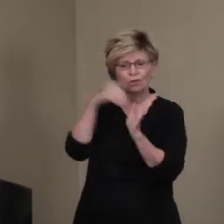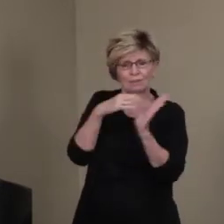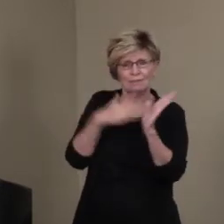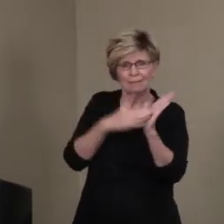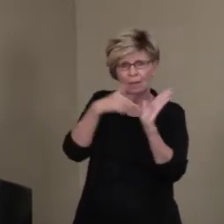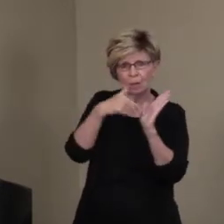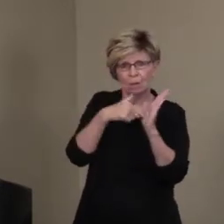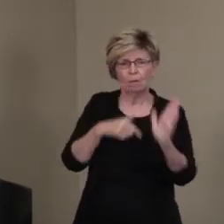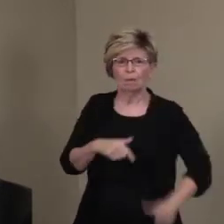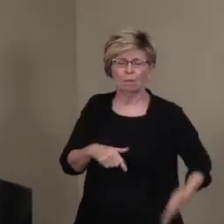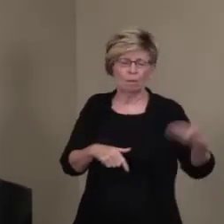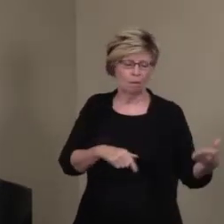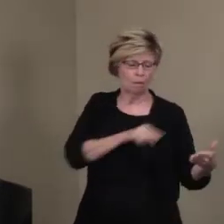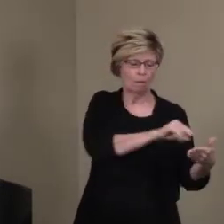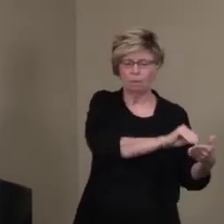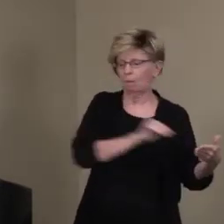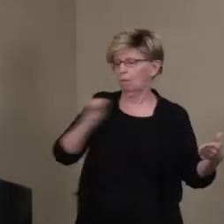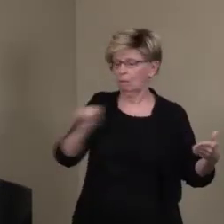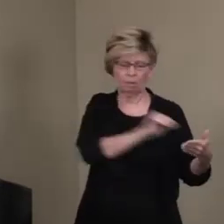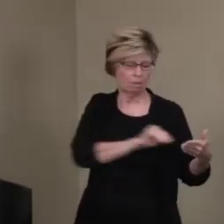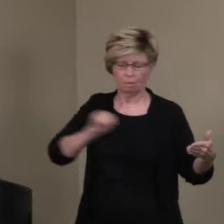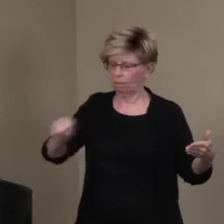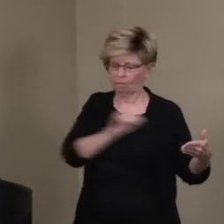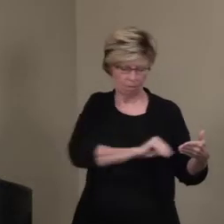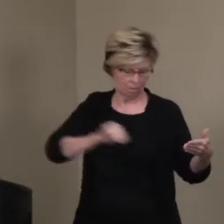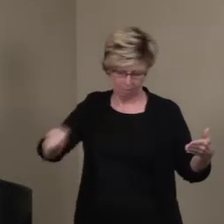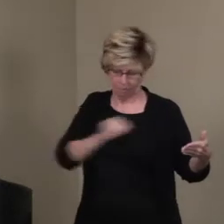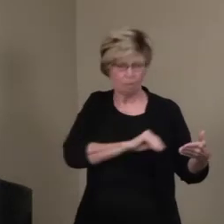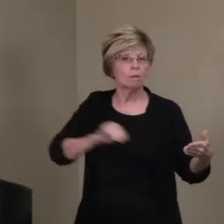personal information in it that they can utilize to transfer this information